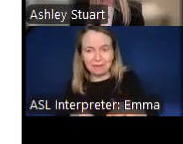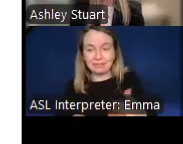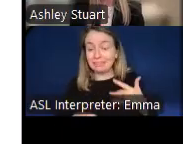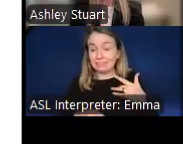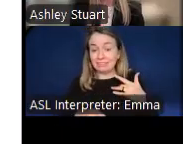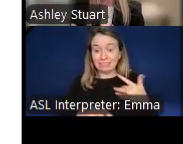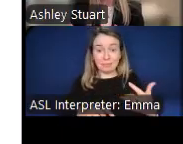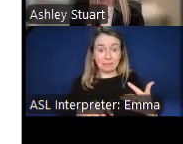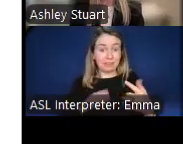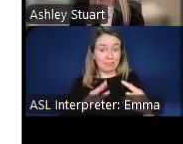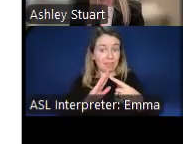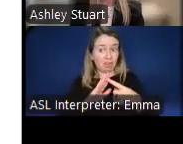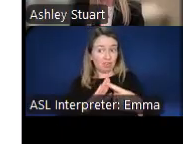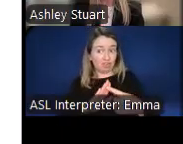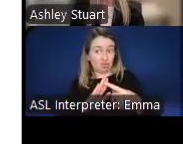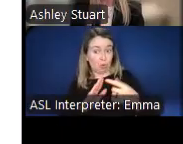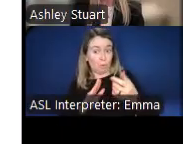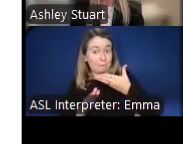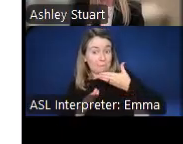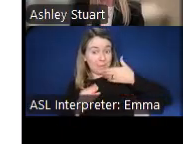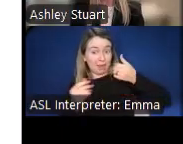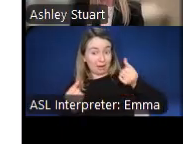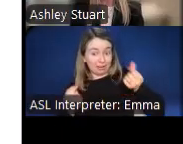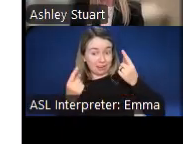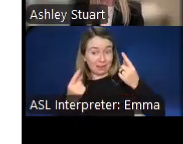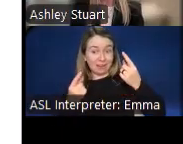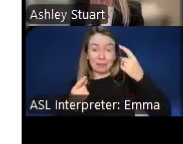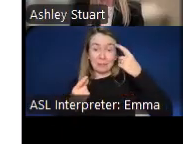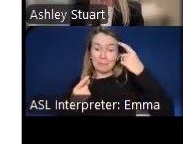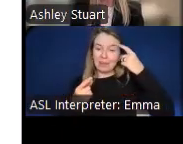better understanding of the mental states of others as